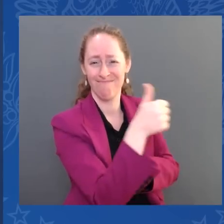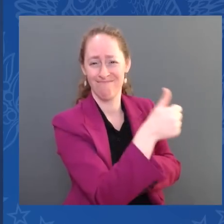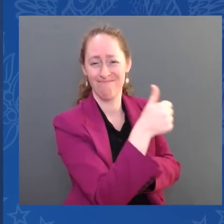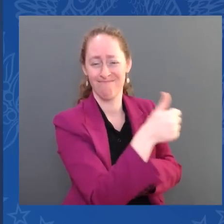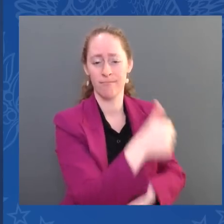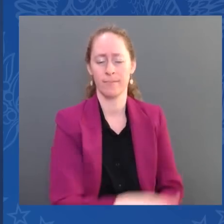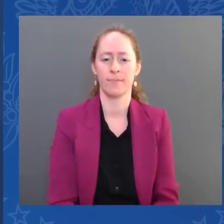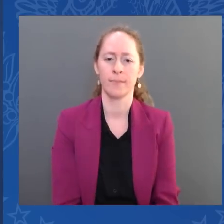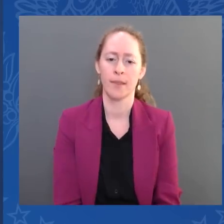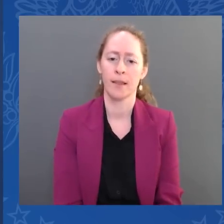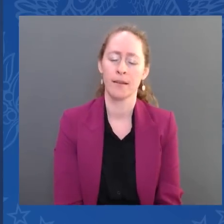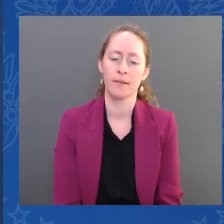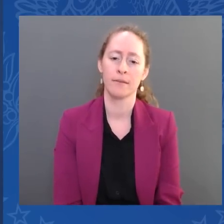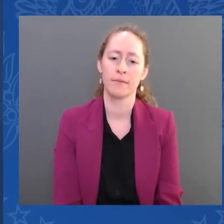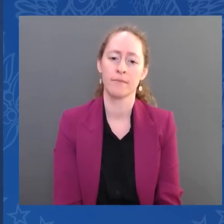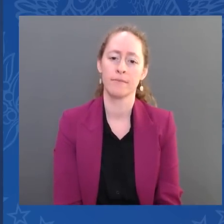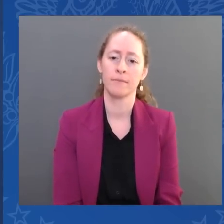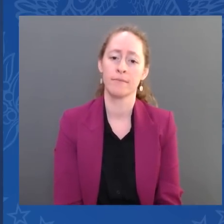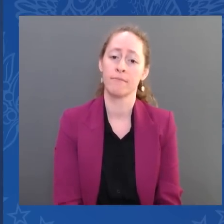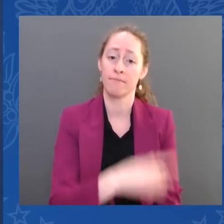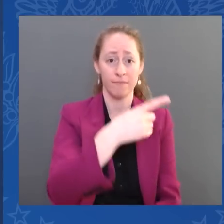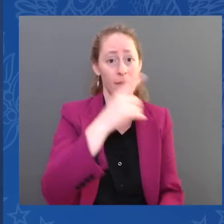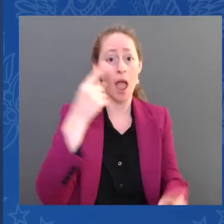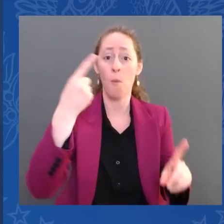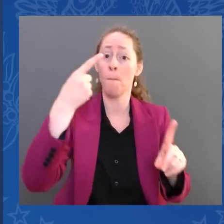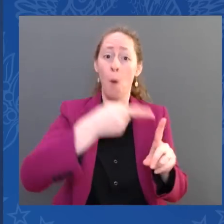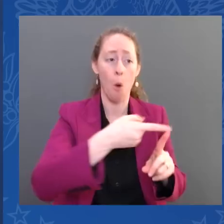And what that entails, I don't know. I don't think anybody knows at the time.